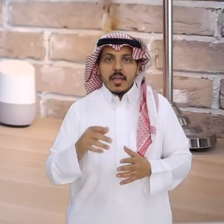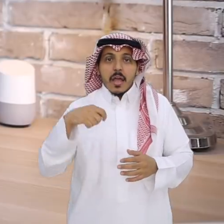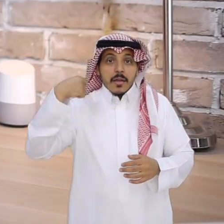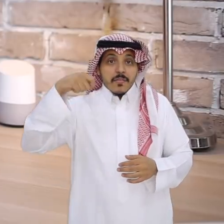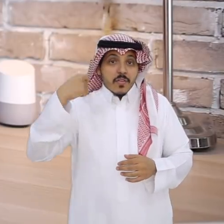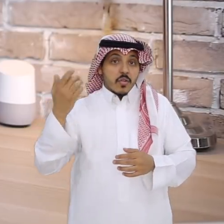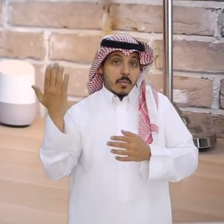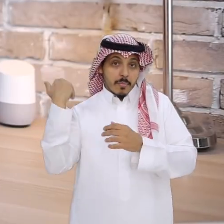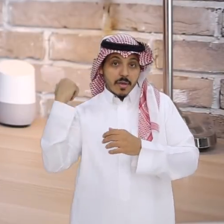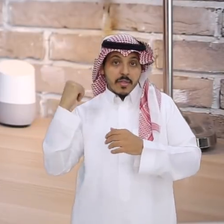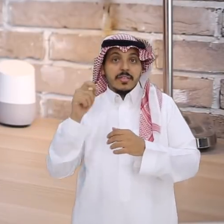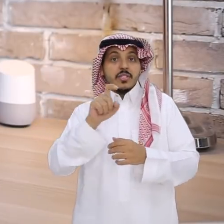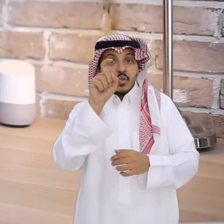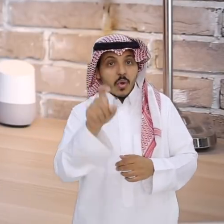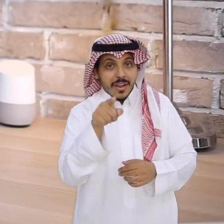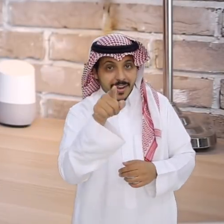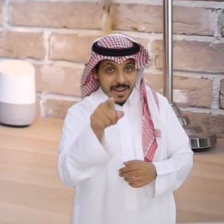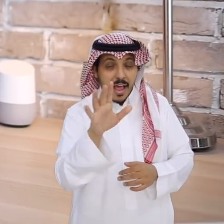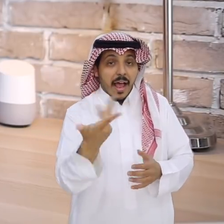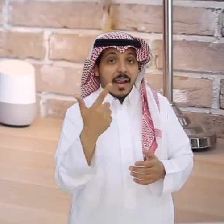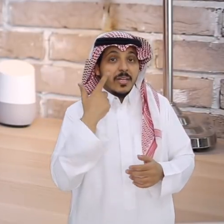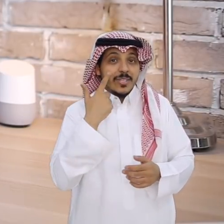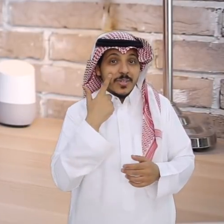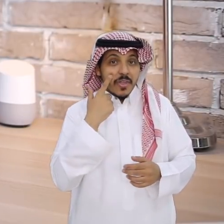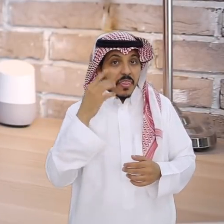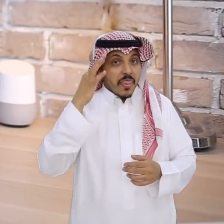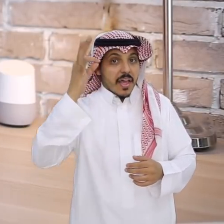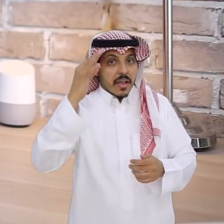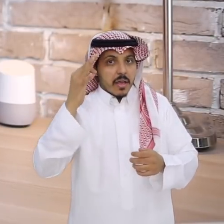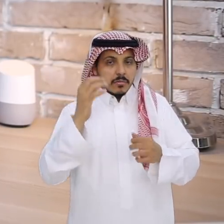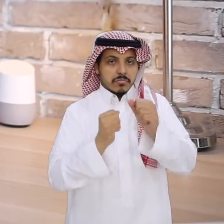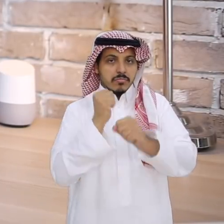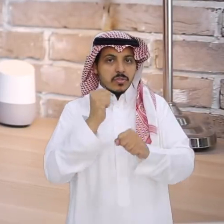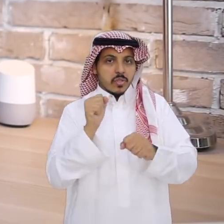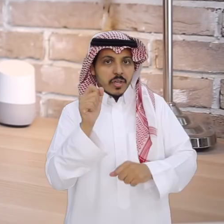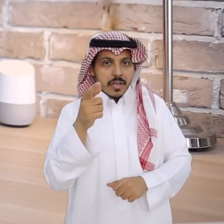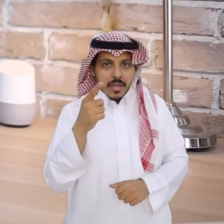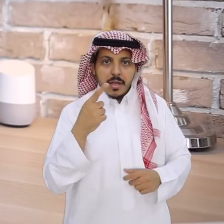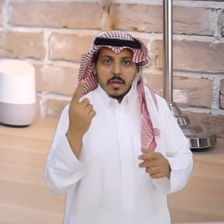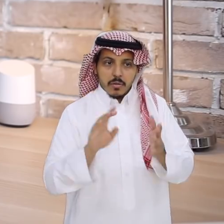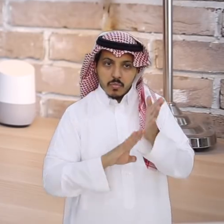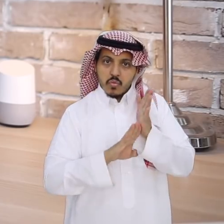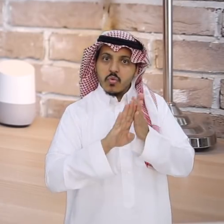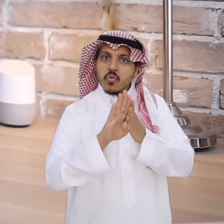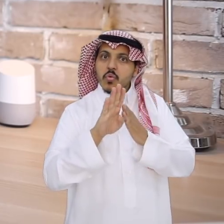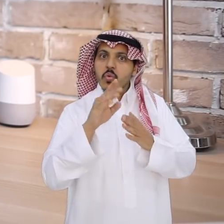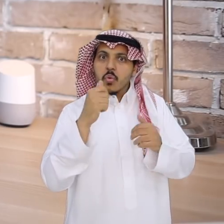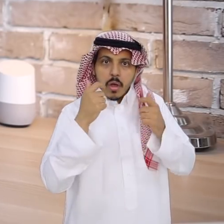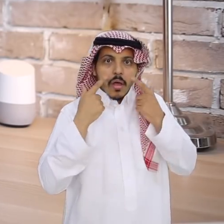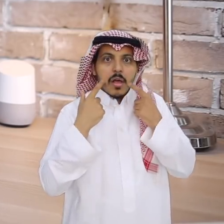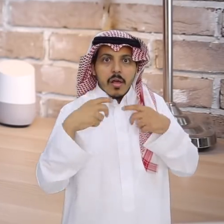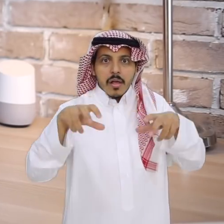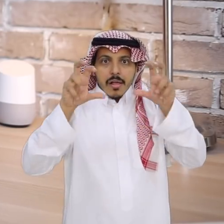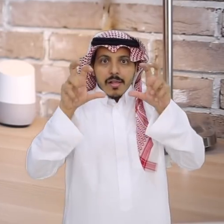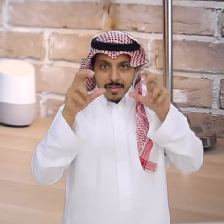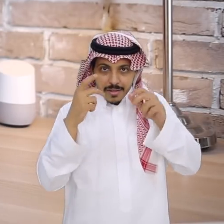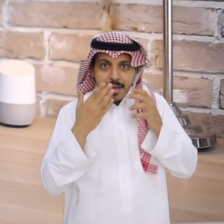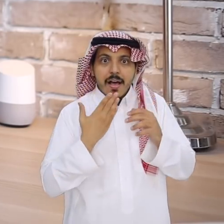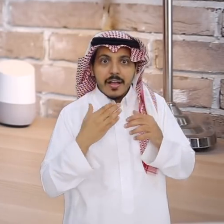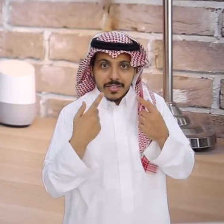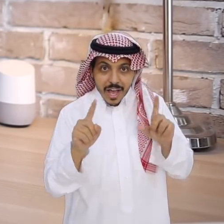We asked you in the last episode if AI reached great levels, most of you said yes.